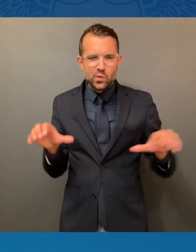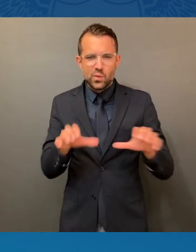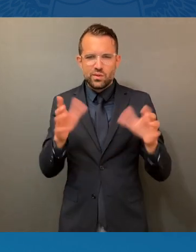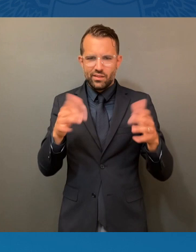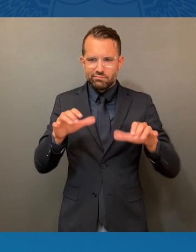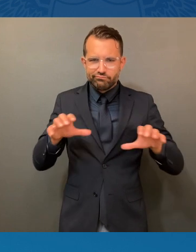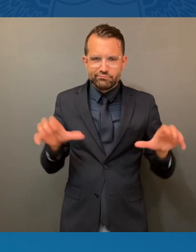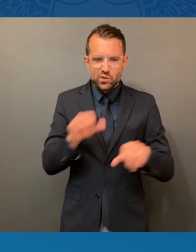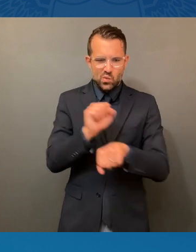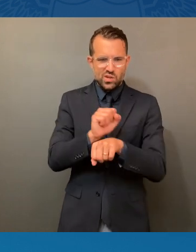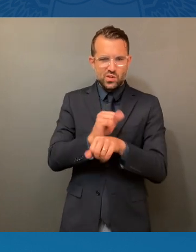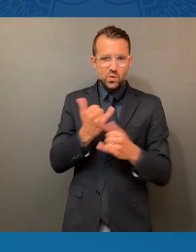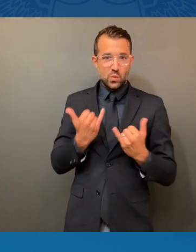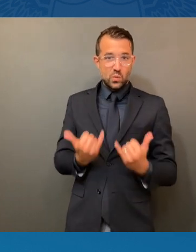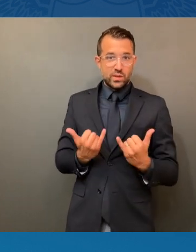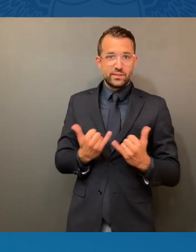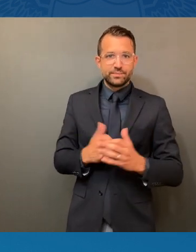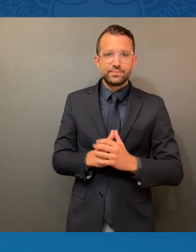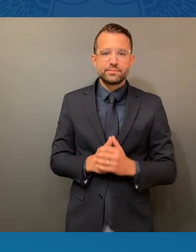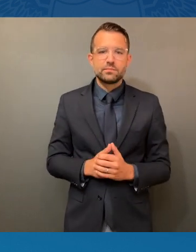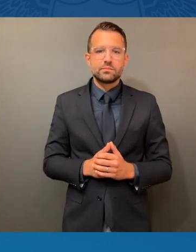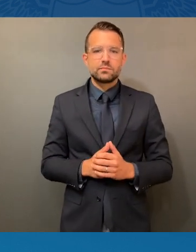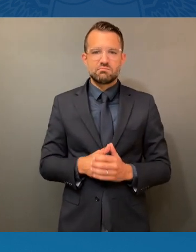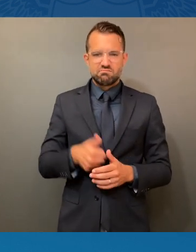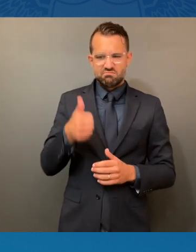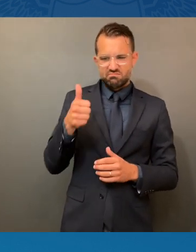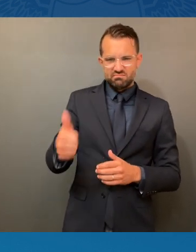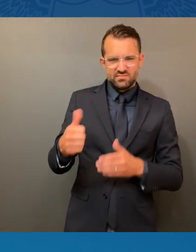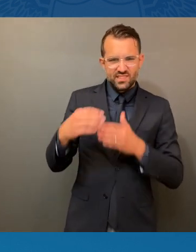to lead by example in understanding